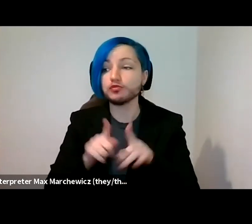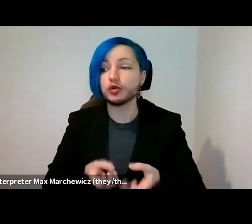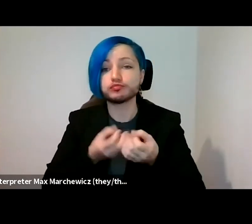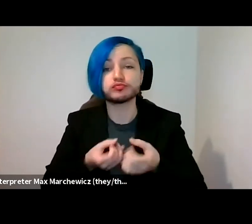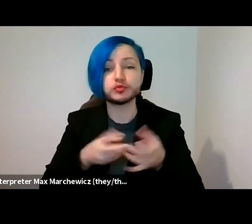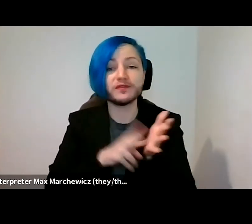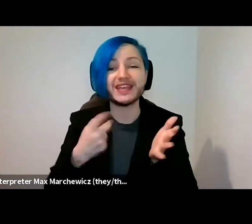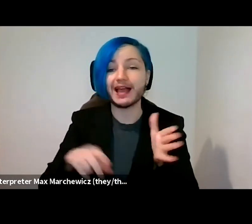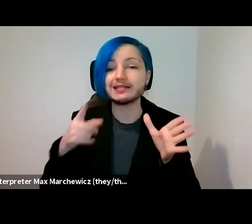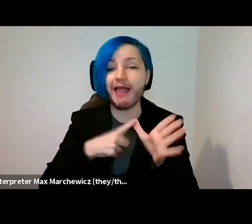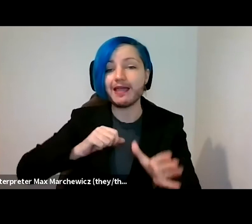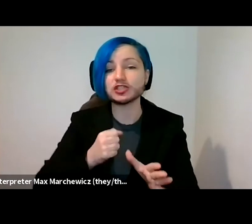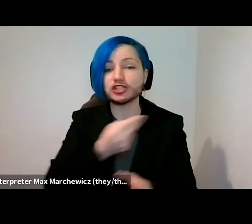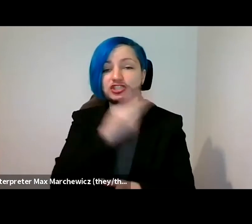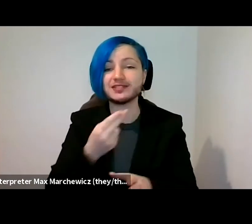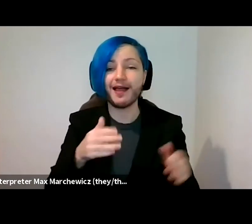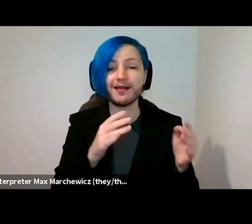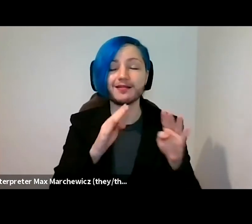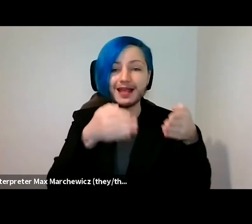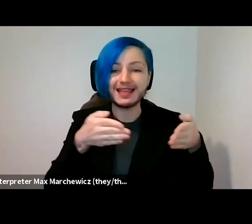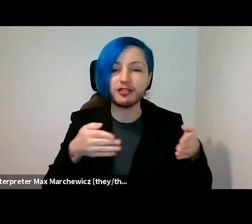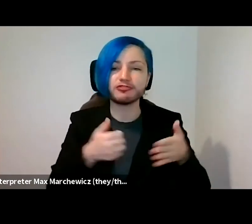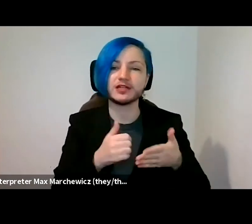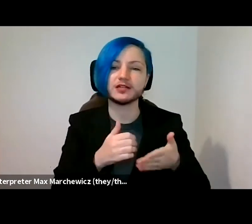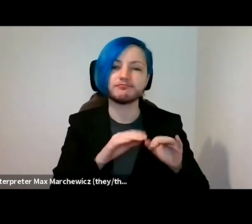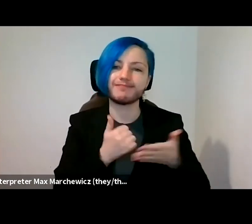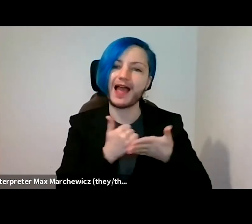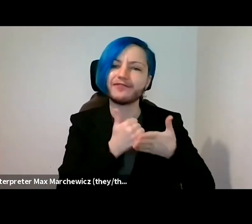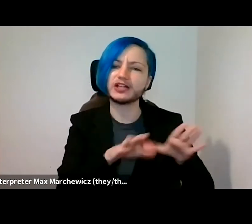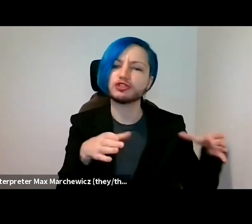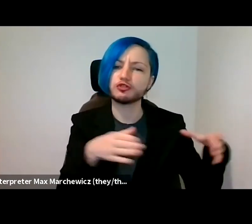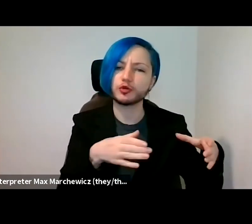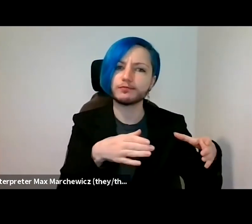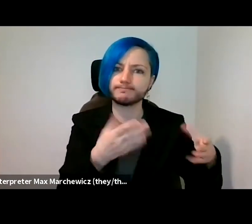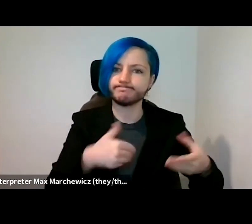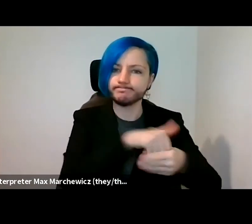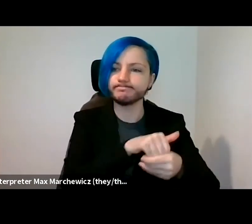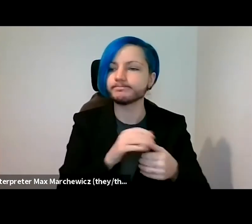Scottish Design Galleries Advisory Group Museum objects were once every day items,